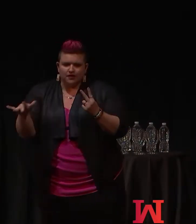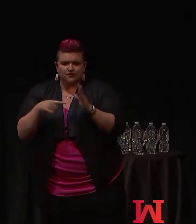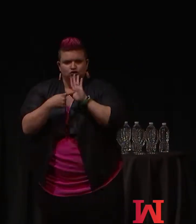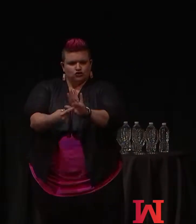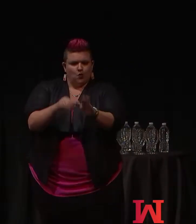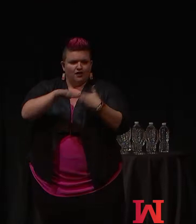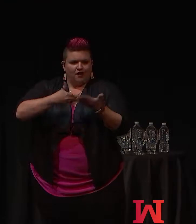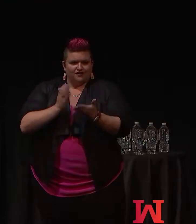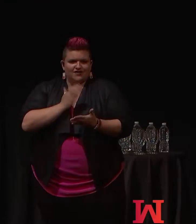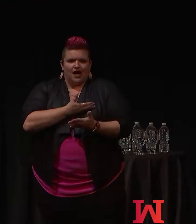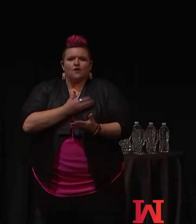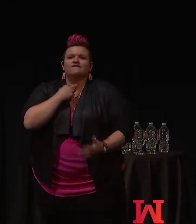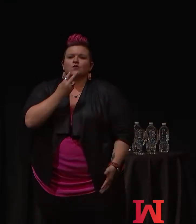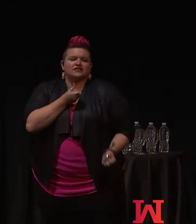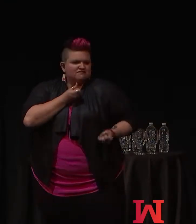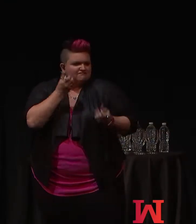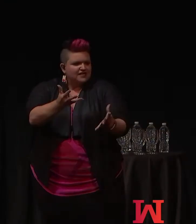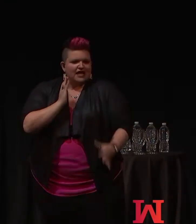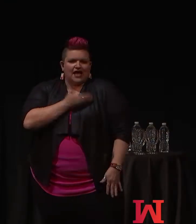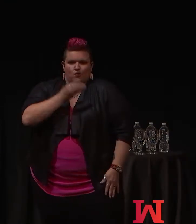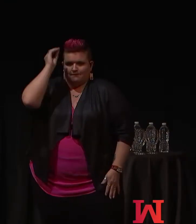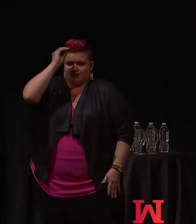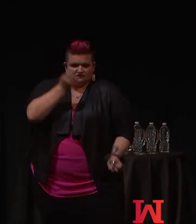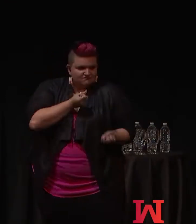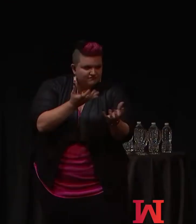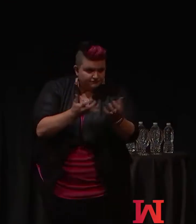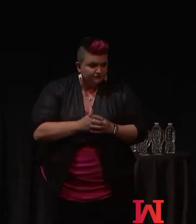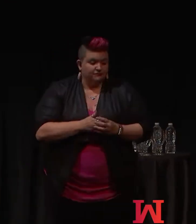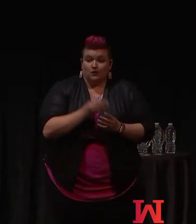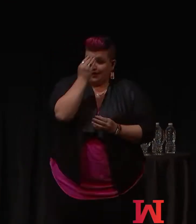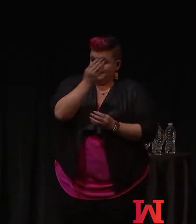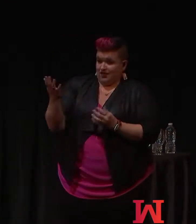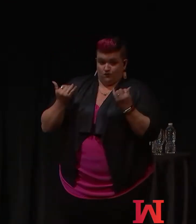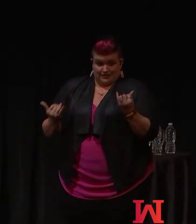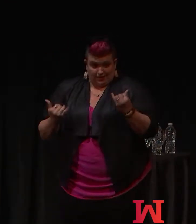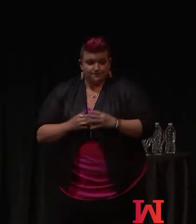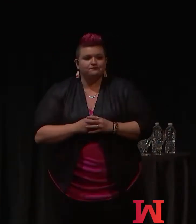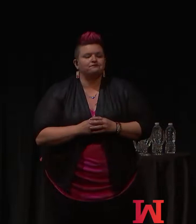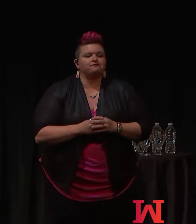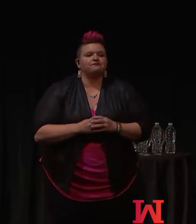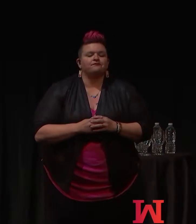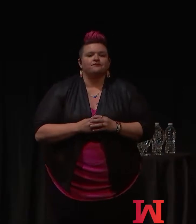of our collective voices. And so what I know for sure as well is this,